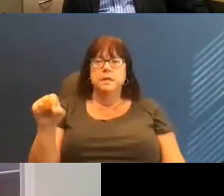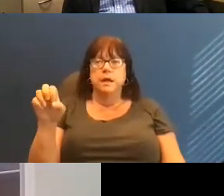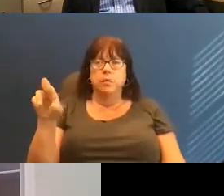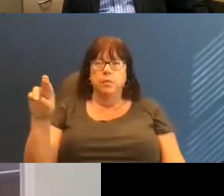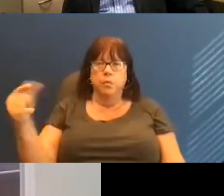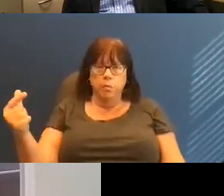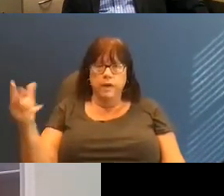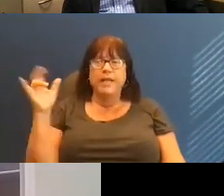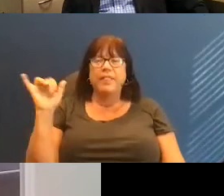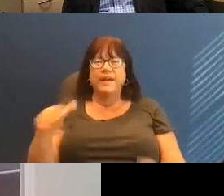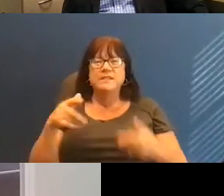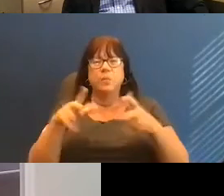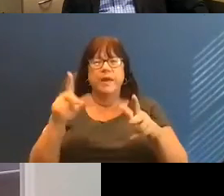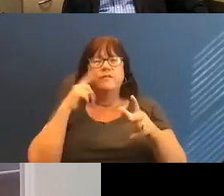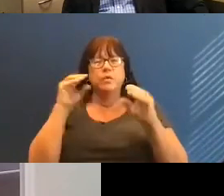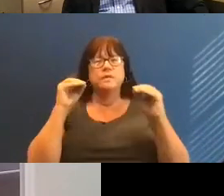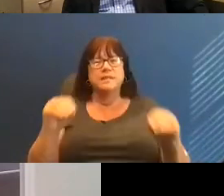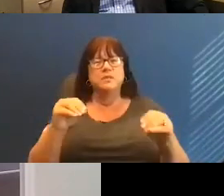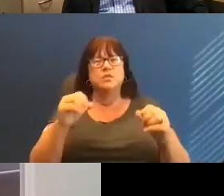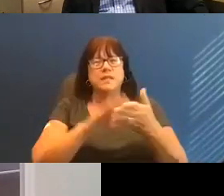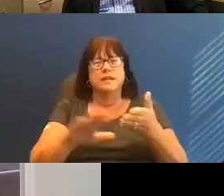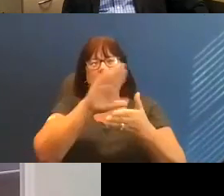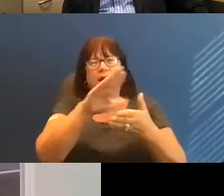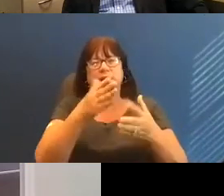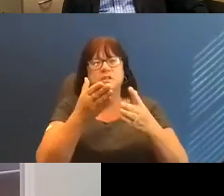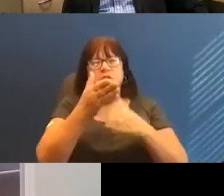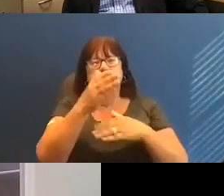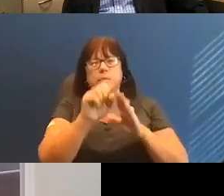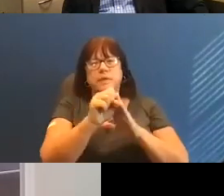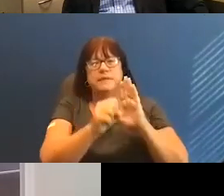for teachers in higher ed across the state to share OER they've discovered used or created.